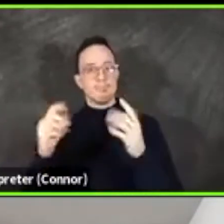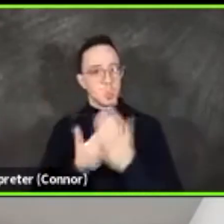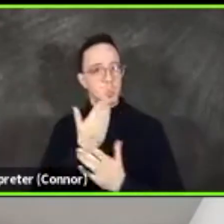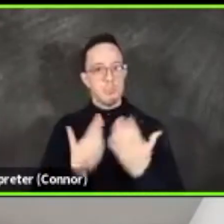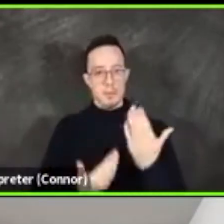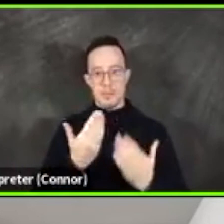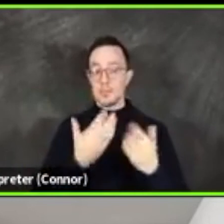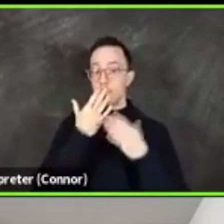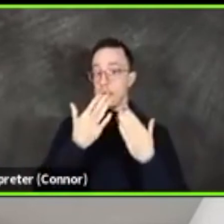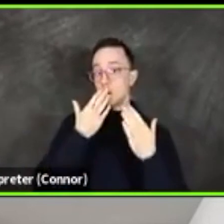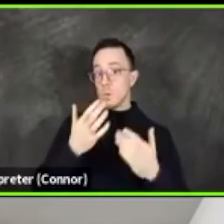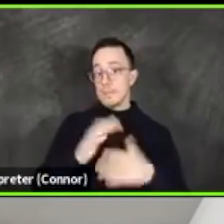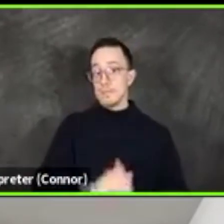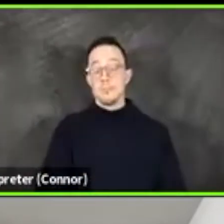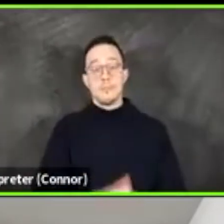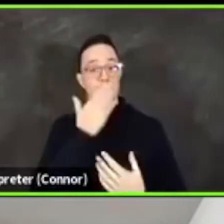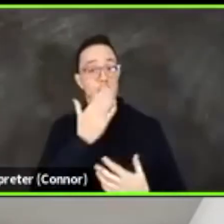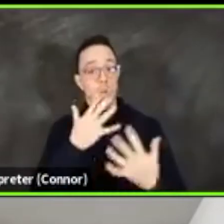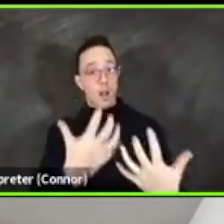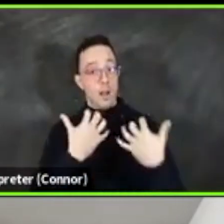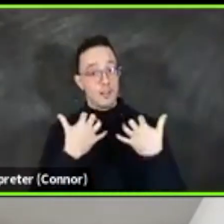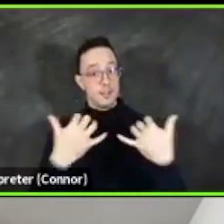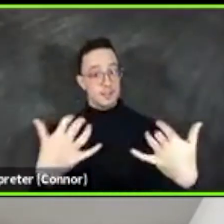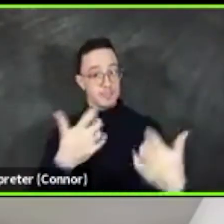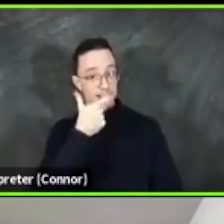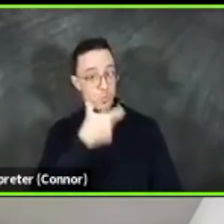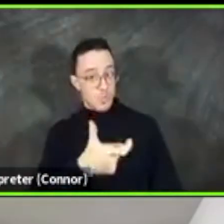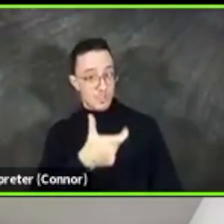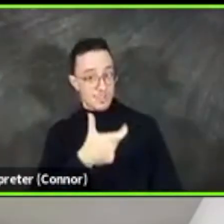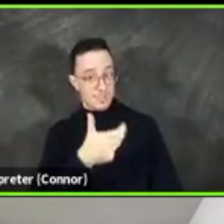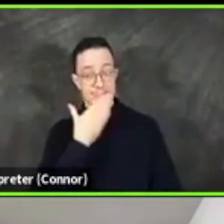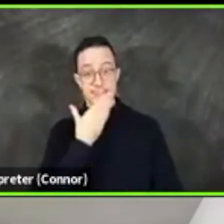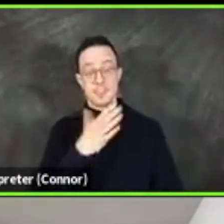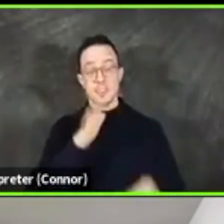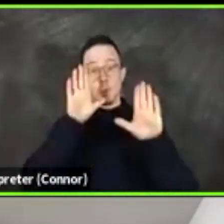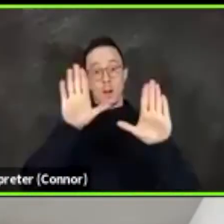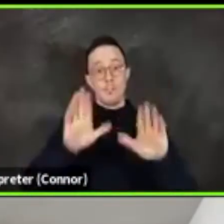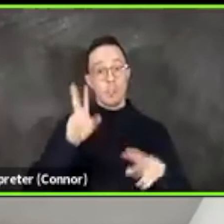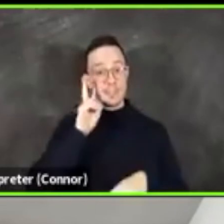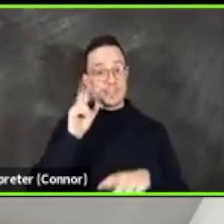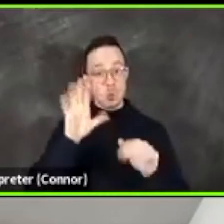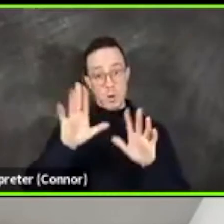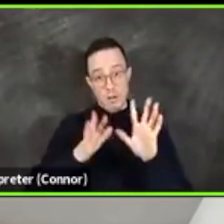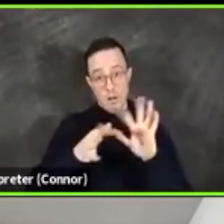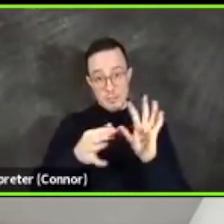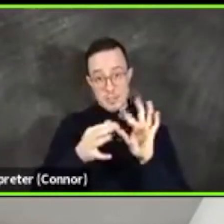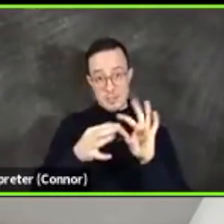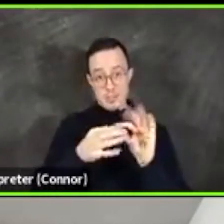THANK YOU TO OUR AUDIENCE FOR TUNING IN, IT'S BEEN SO GREAT TO SEE THE COMMENTS COMING IN ON FACEBOOK, SO KEEP IT GOING.